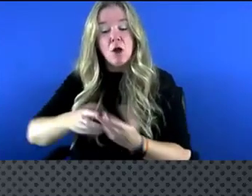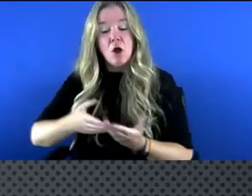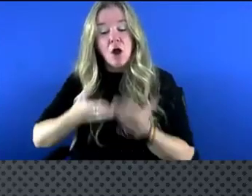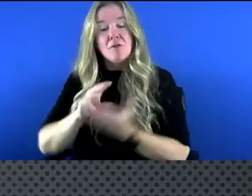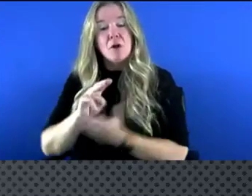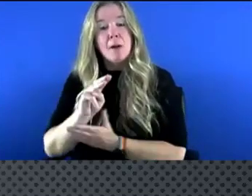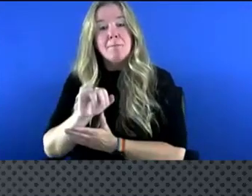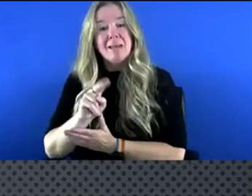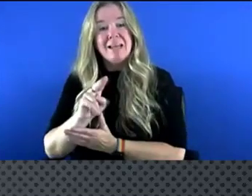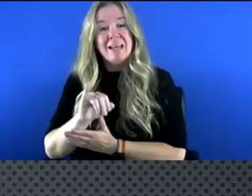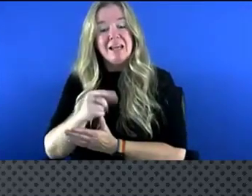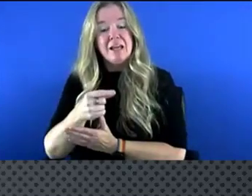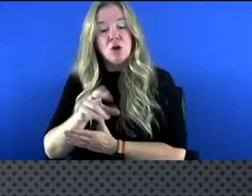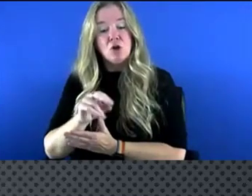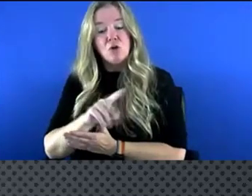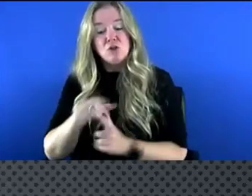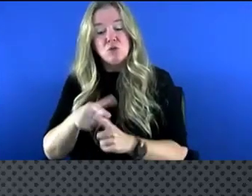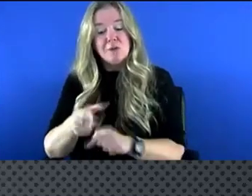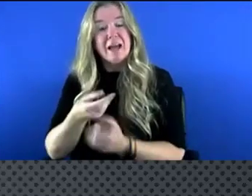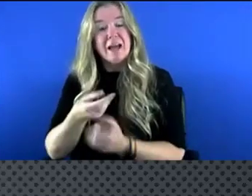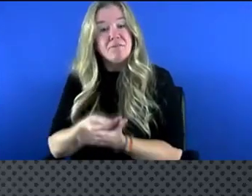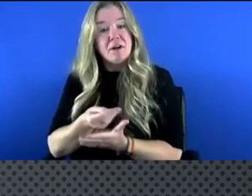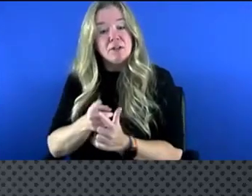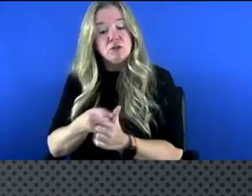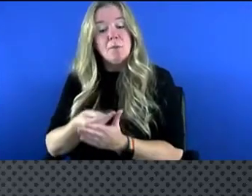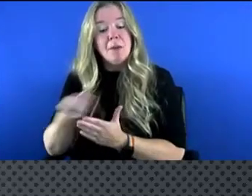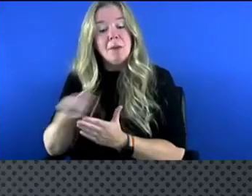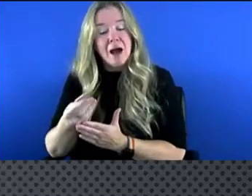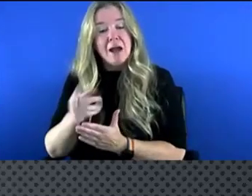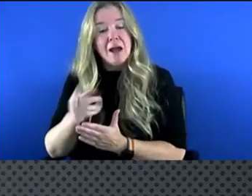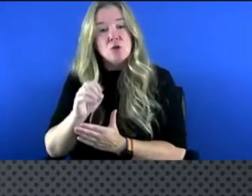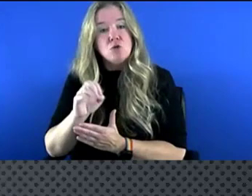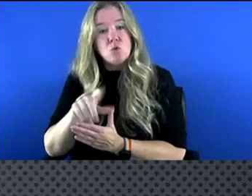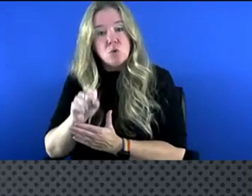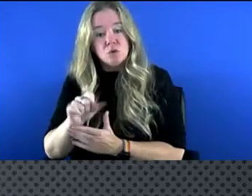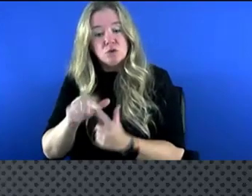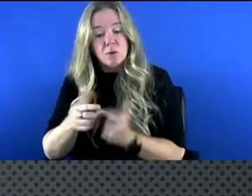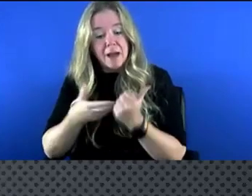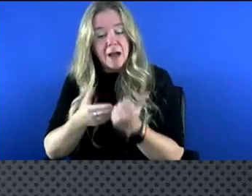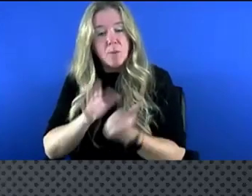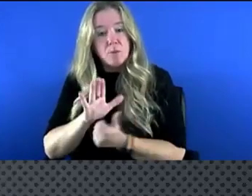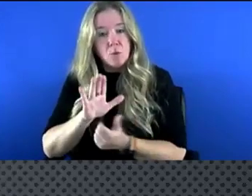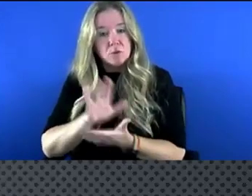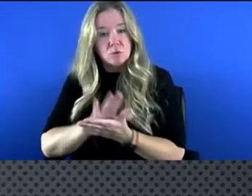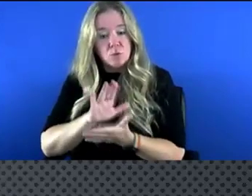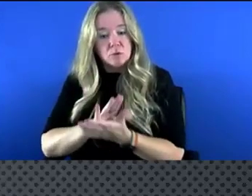that you can get some funding to buy some tools that will help you support your students,